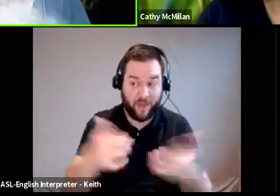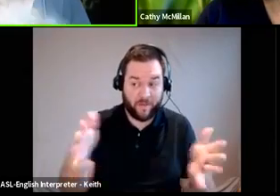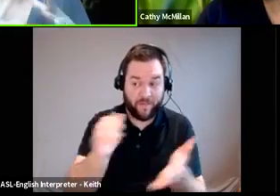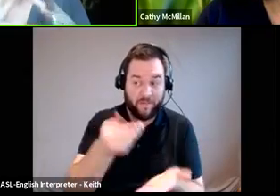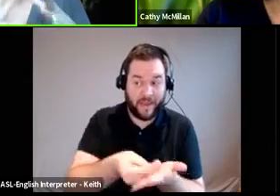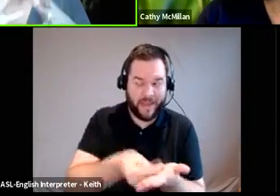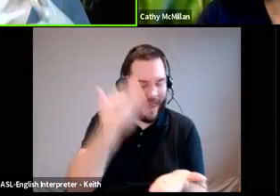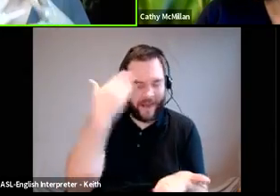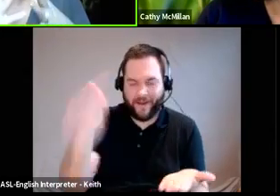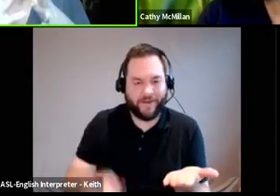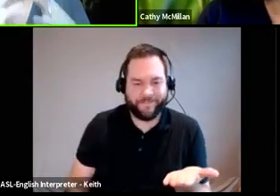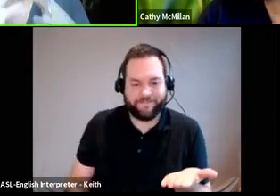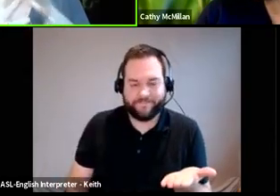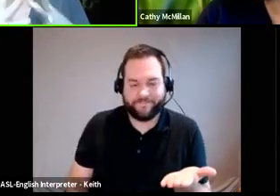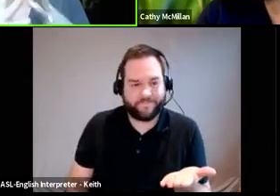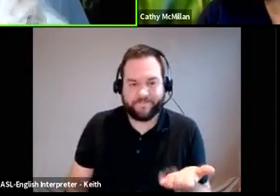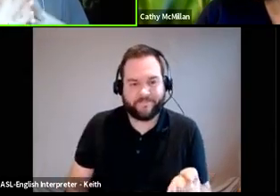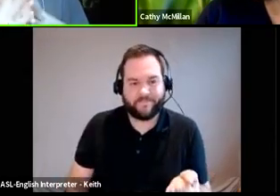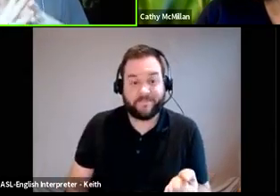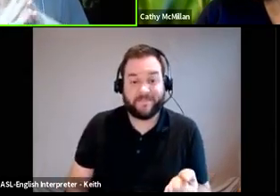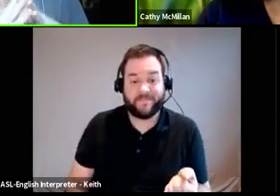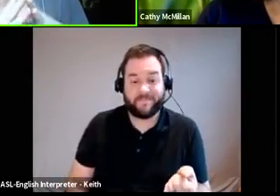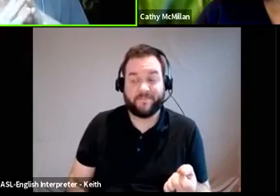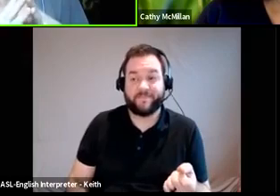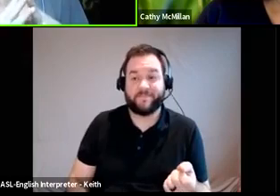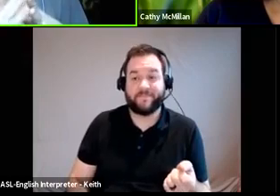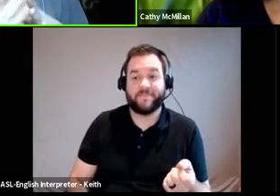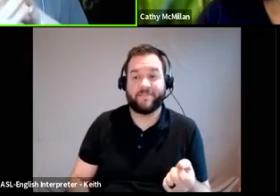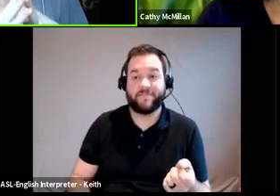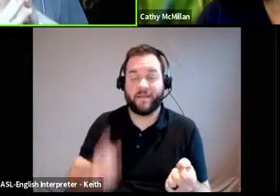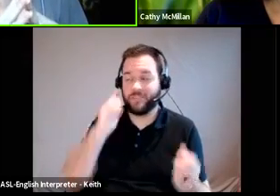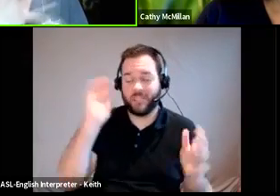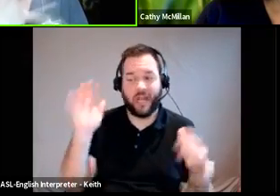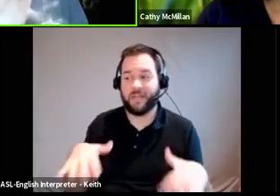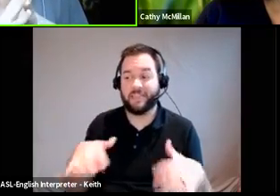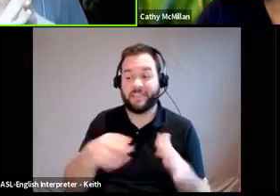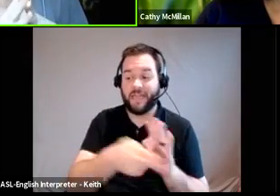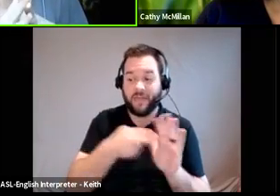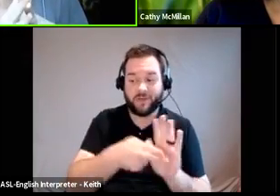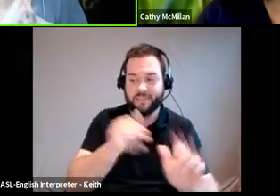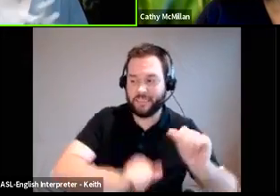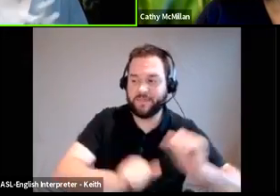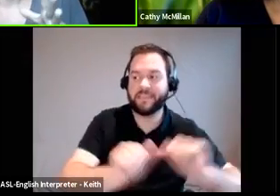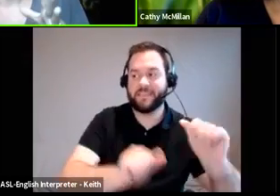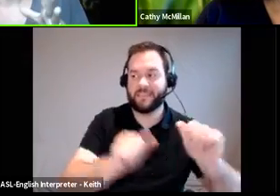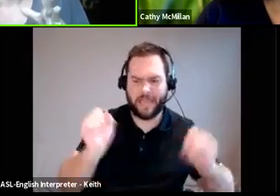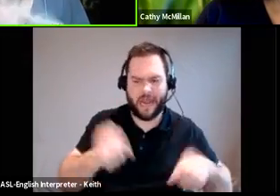they're going to do that. So they're going to do that. So, I think that's just, it's think that's just, it's it's incredible to me, that we can